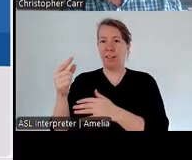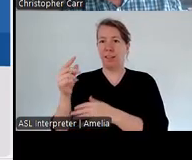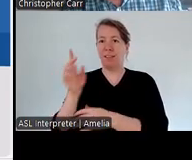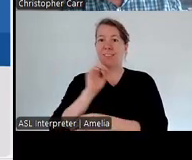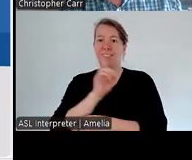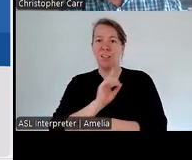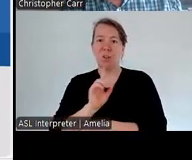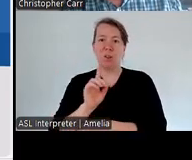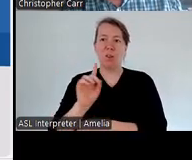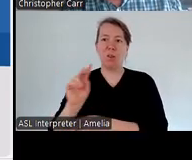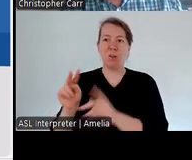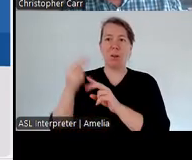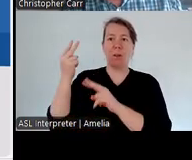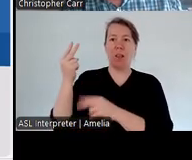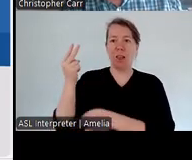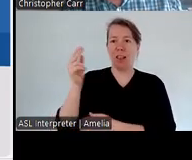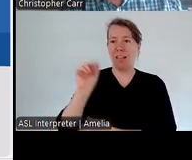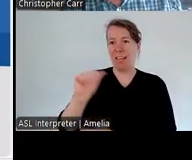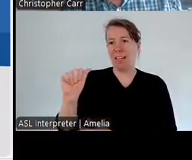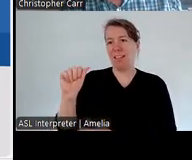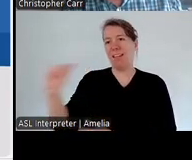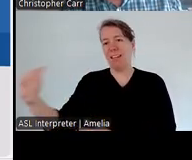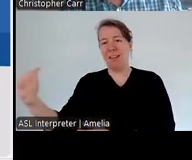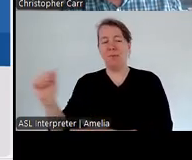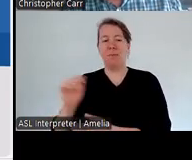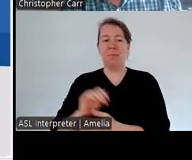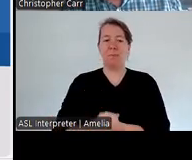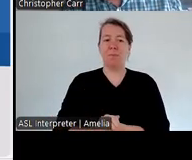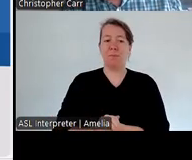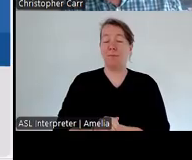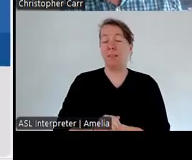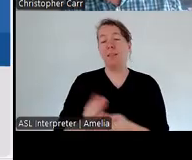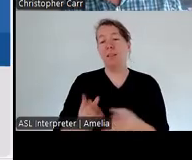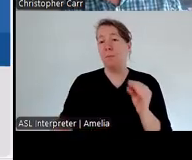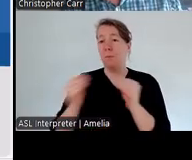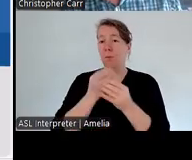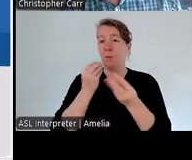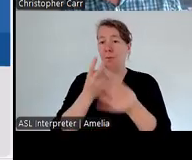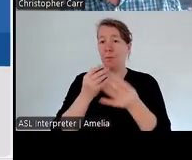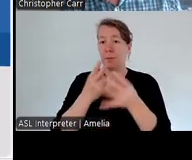And then the rest of the information about navigation, rich content,if there's any hazards,